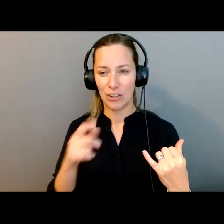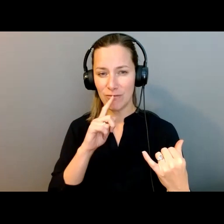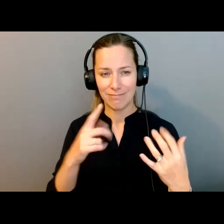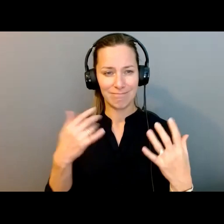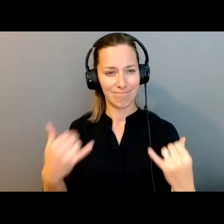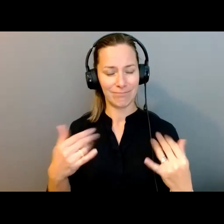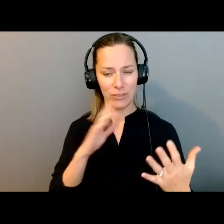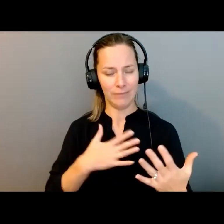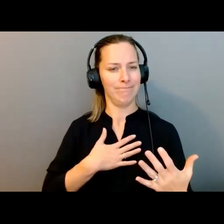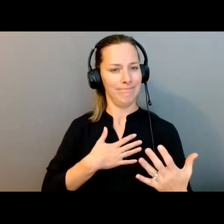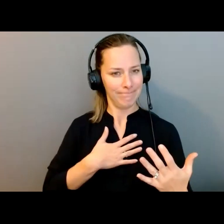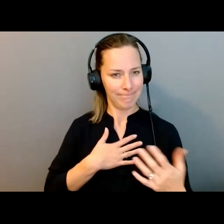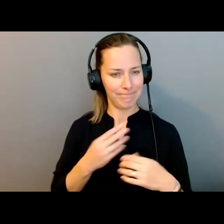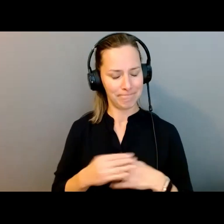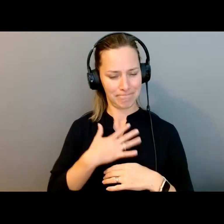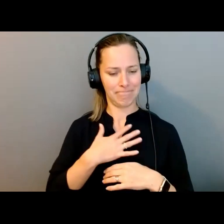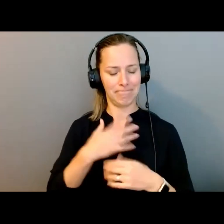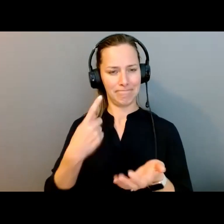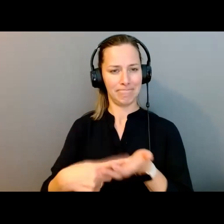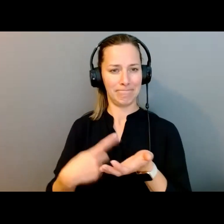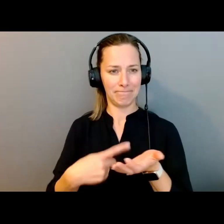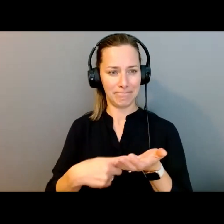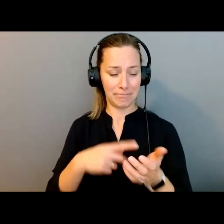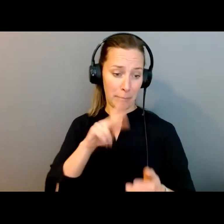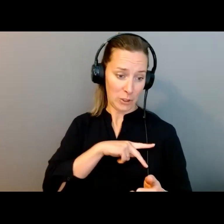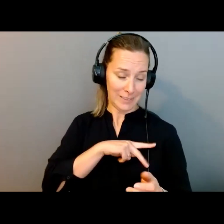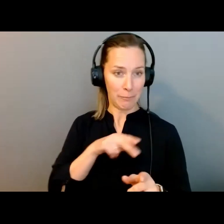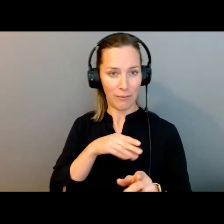discussion for me personally and professionally. I loved sharing space with you all.